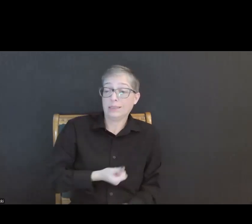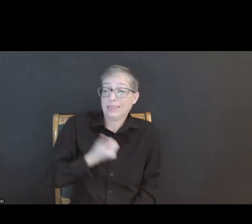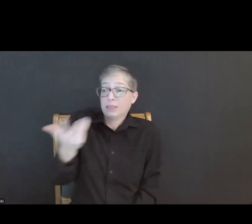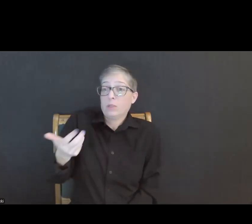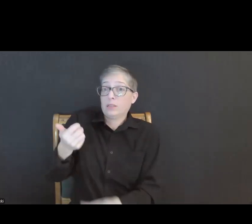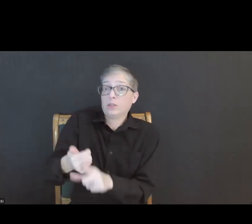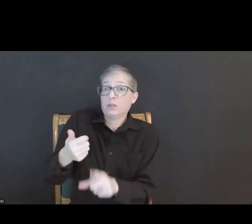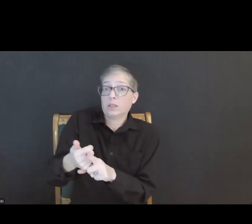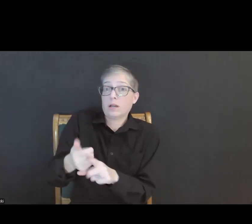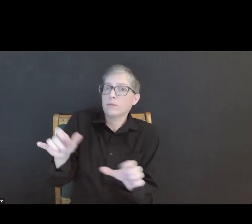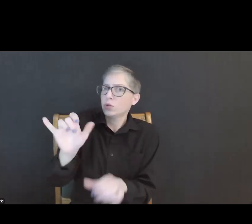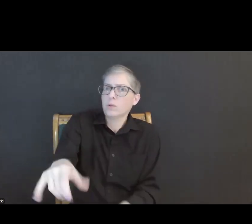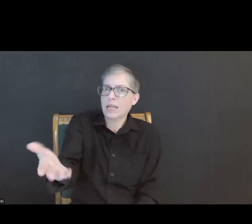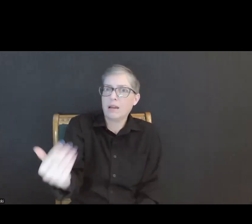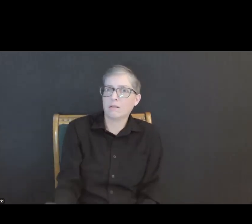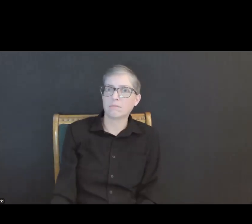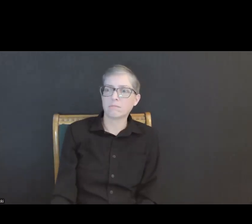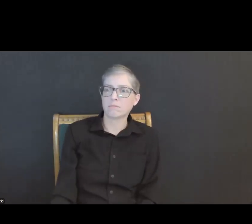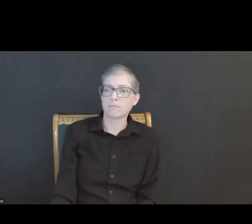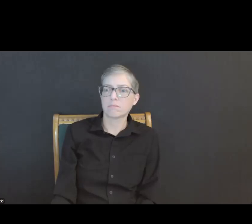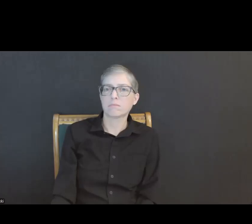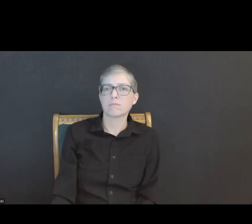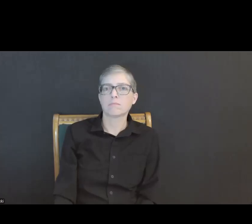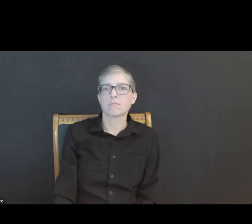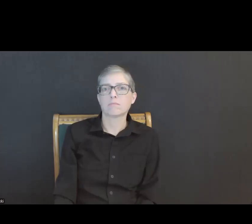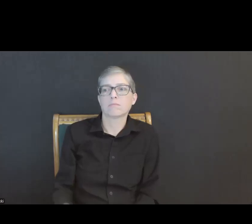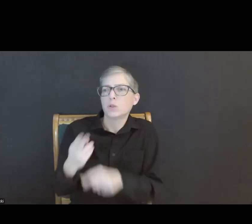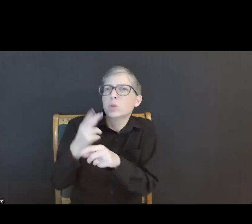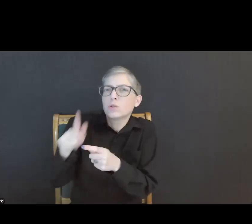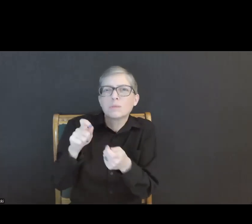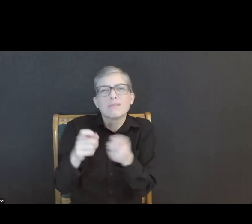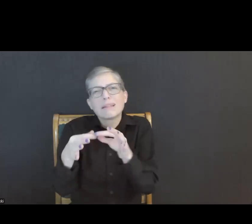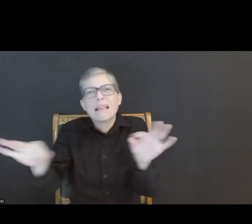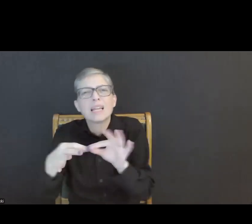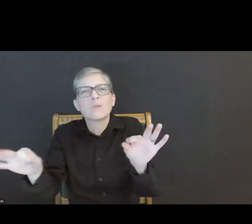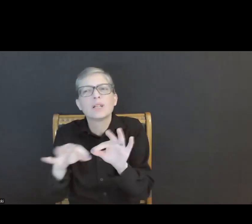not asking you to use any you know no jargon just talk talk to me in a way that you would talk to